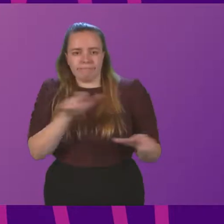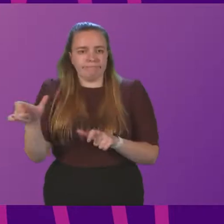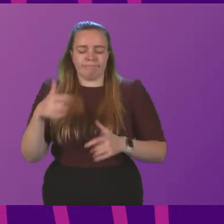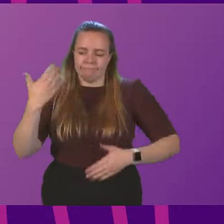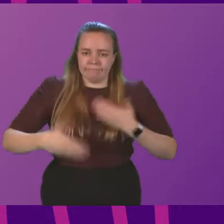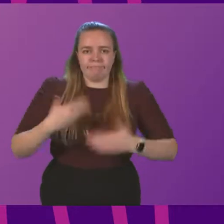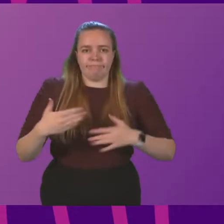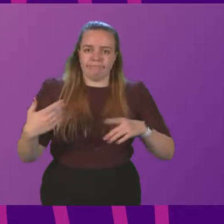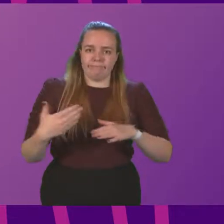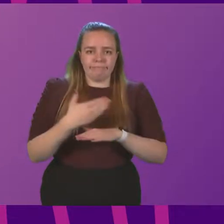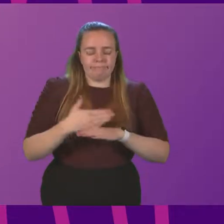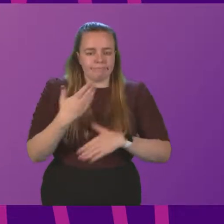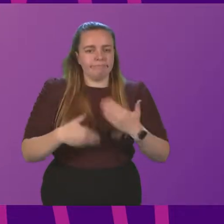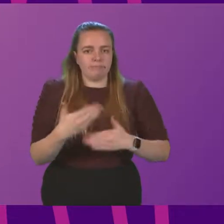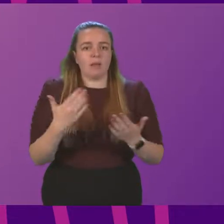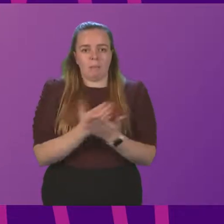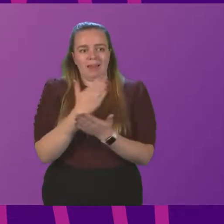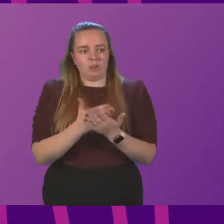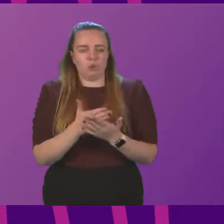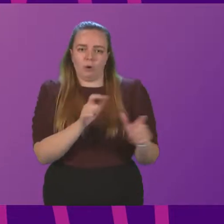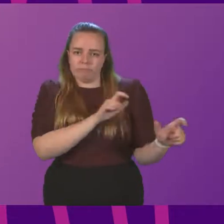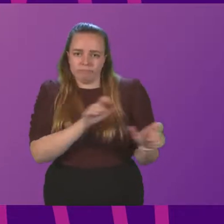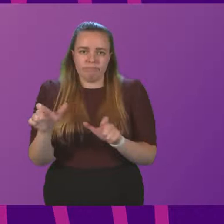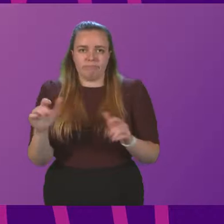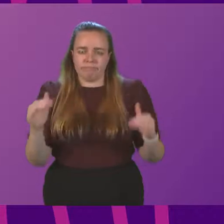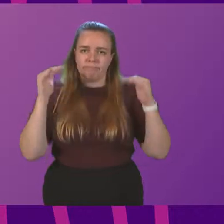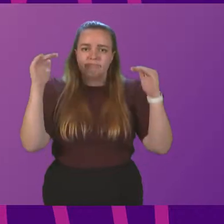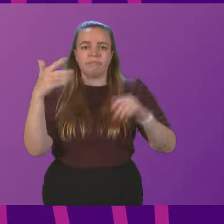activity since then to ensure that we deliver a consistently high number of vaccinations.